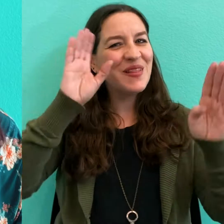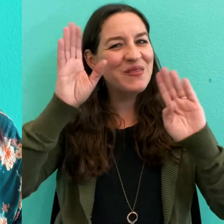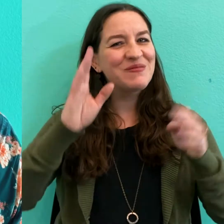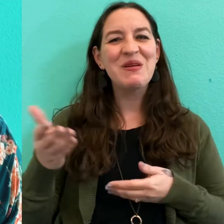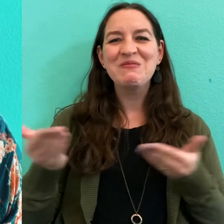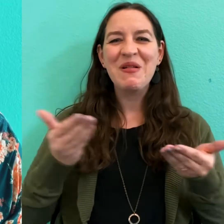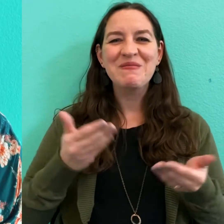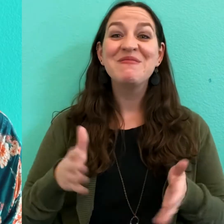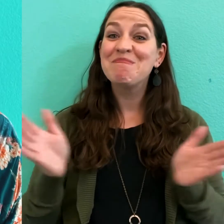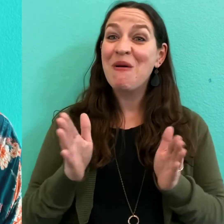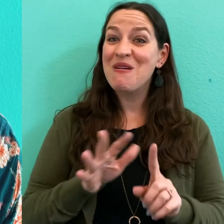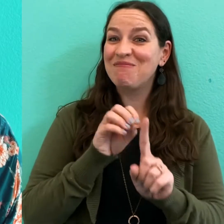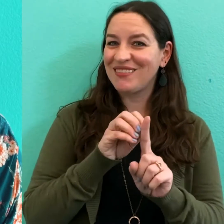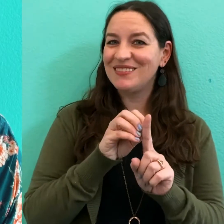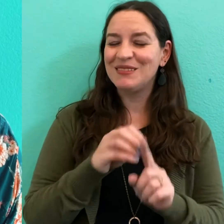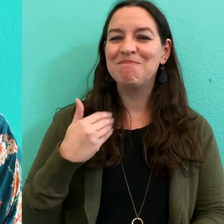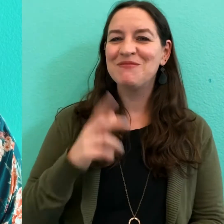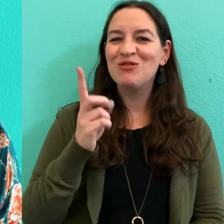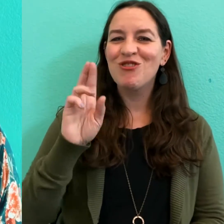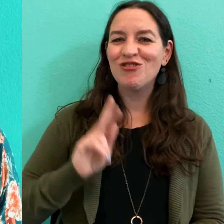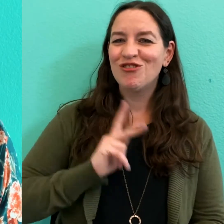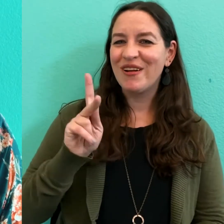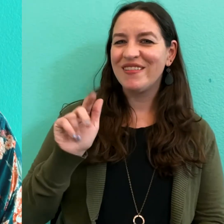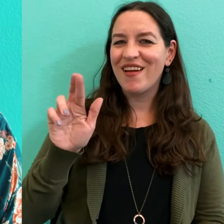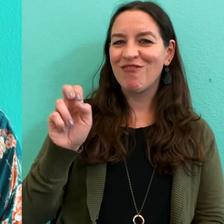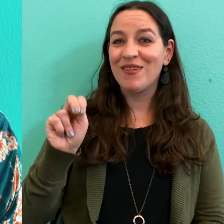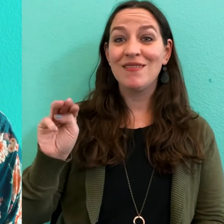Hey, everyone, and welcome to another episode of Small Bites. My name is Dr. Karen McDowell.